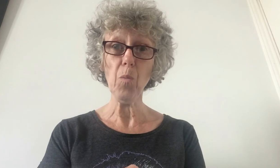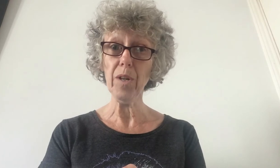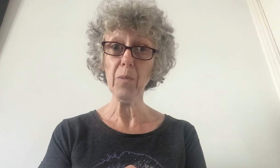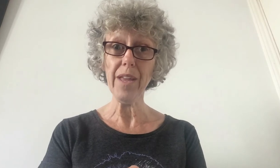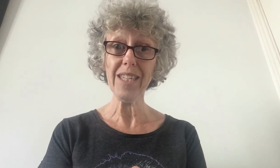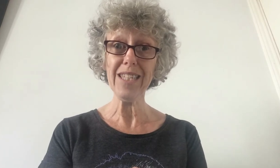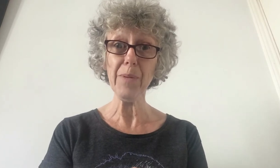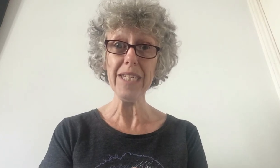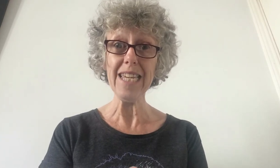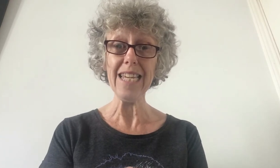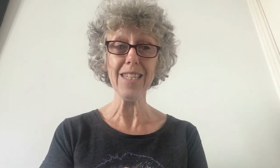working with accessibility.